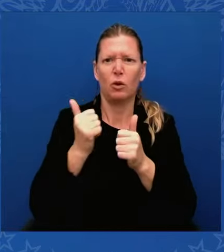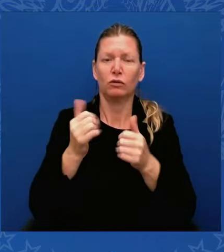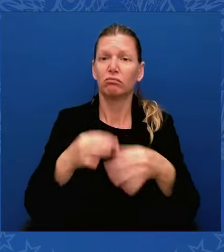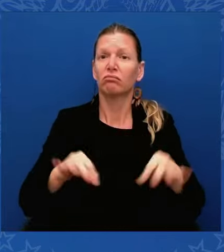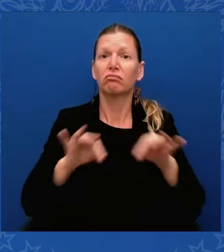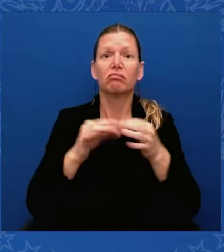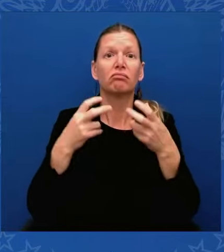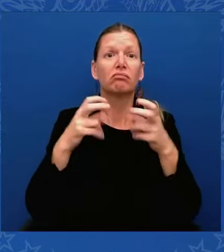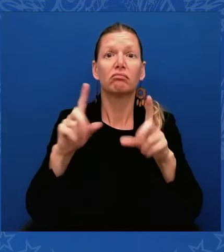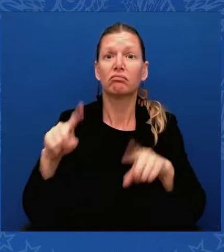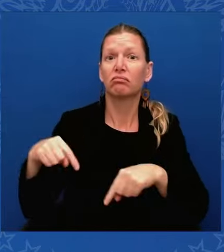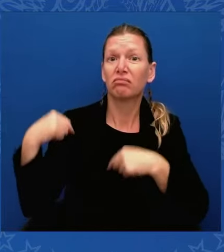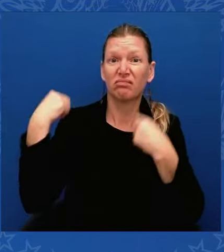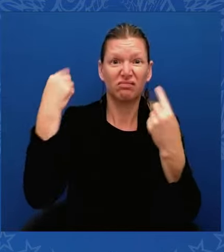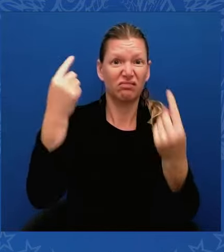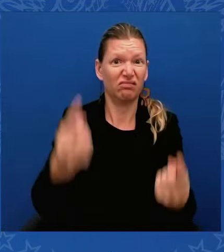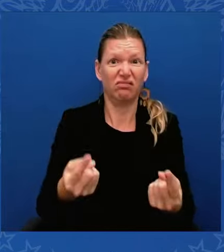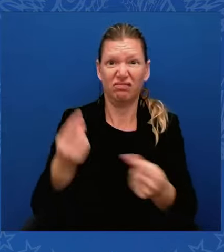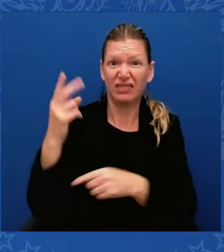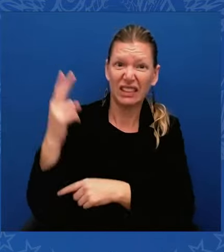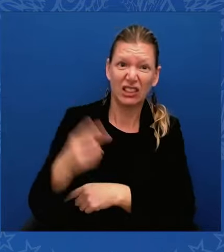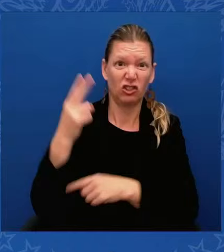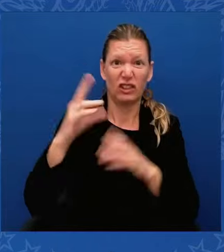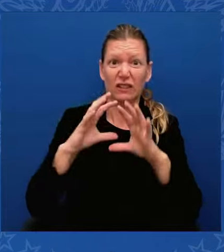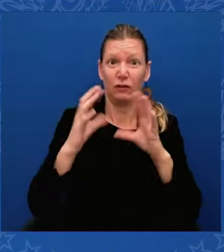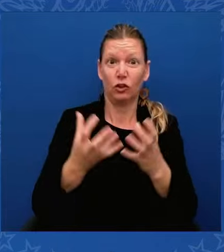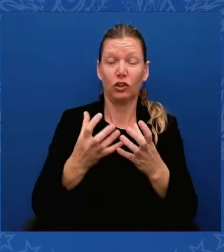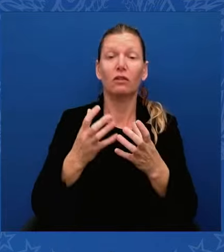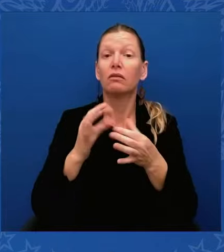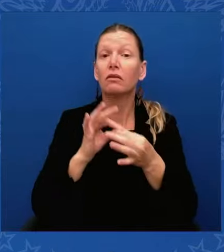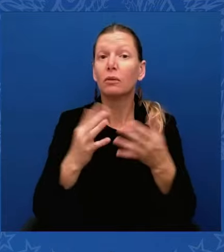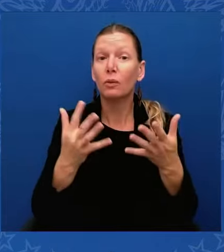With your help, that the new report released by 20 major climate organizations,